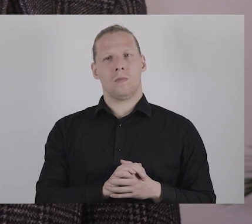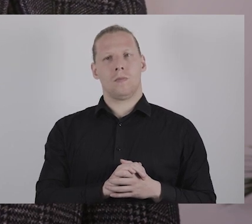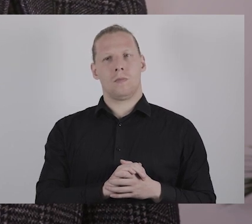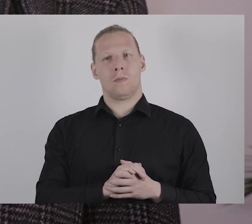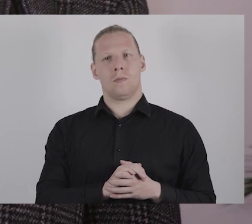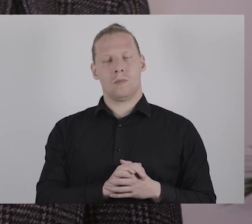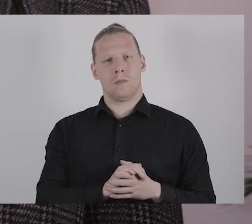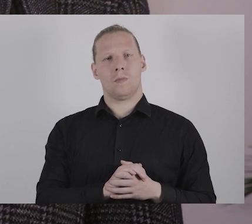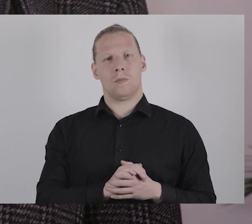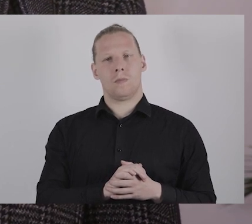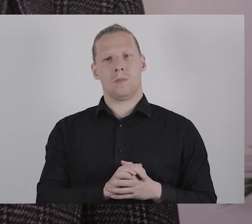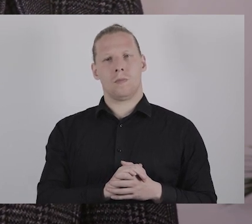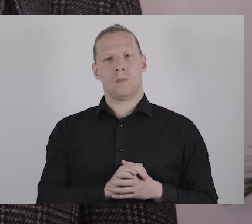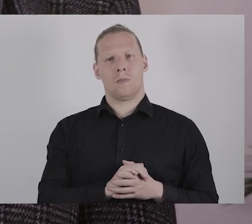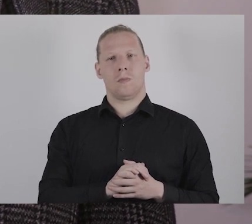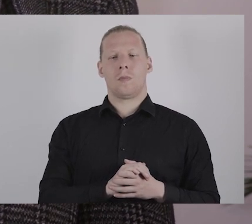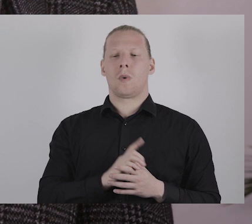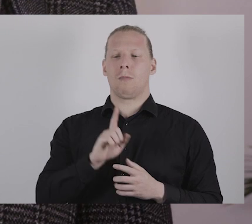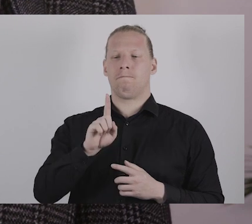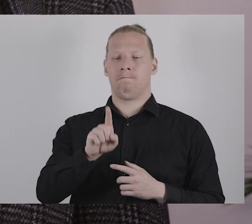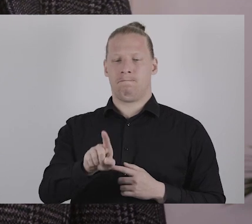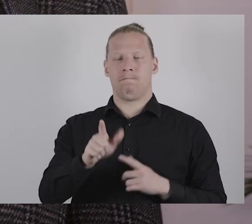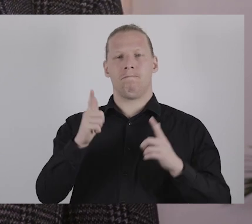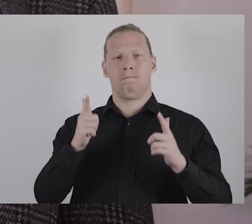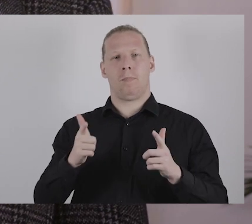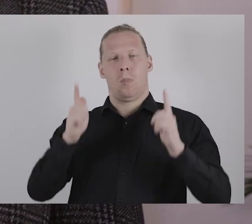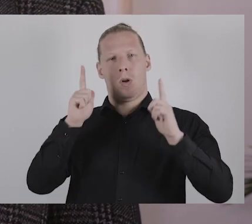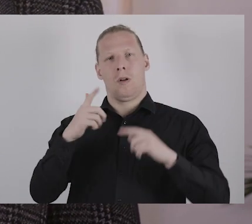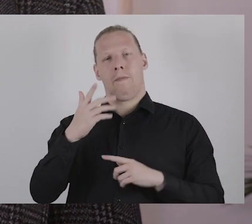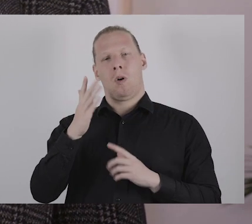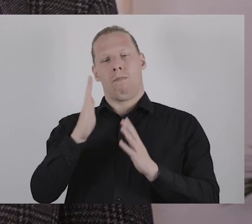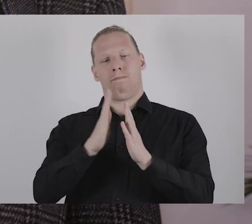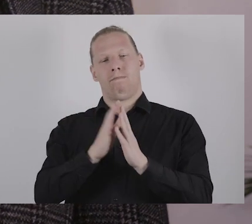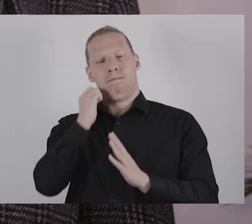tumuaki... from both Rātana...